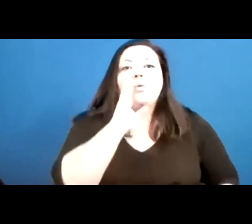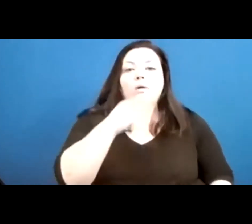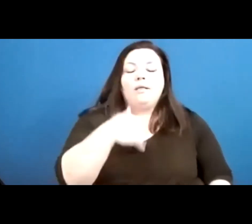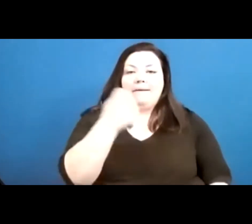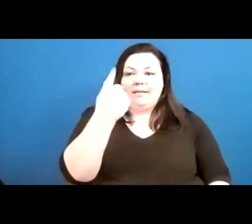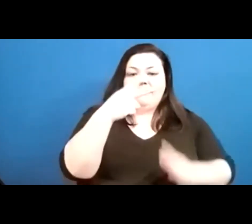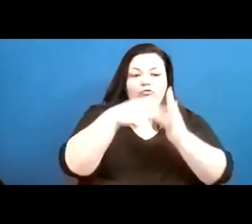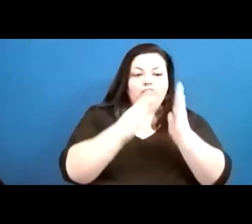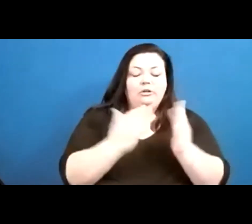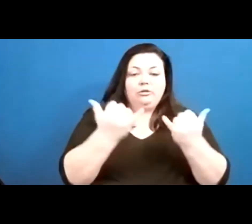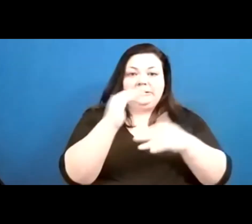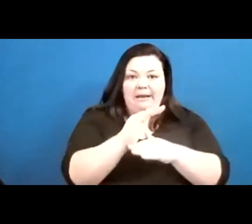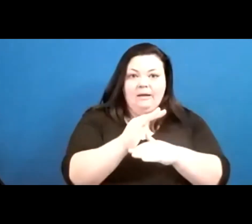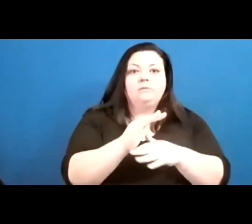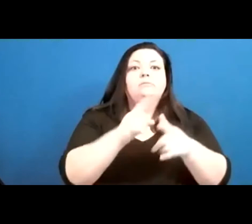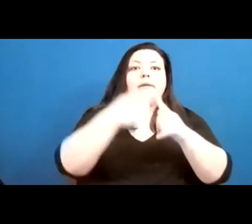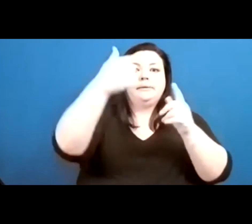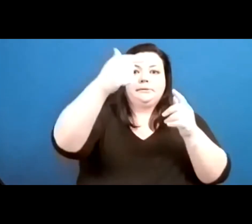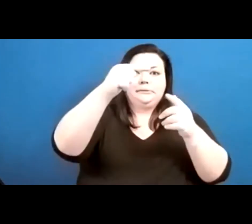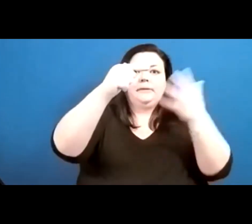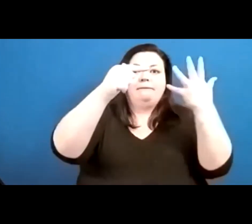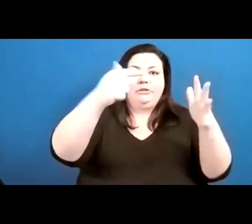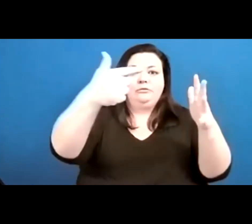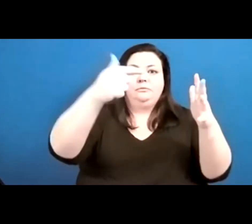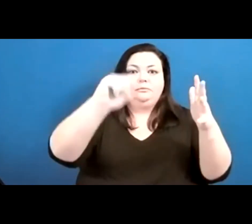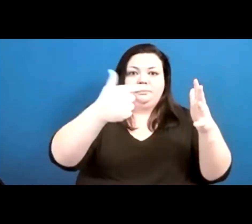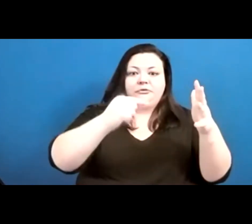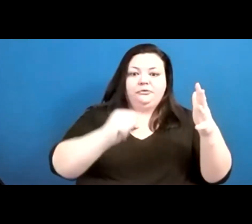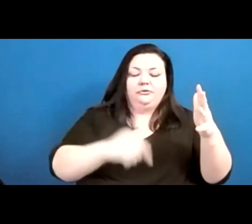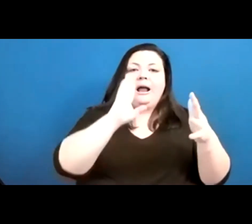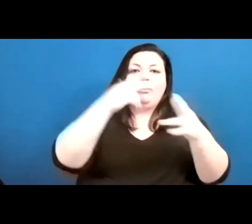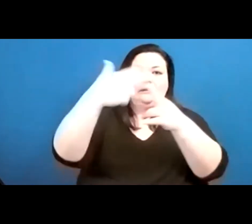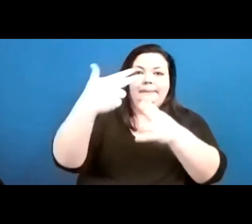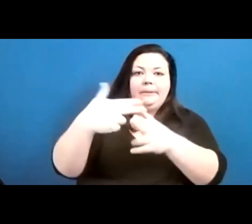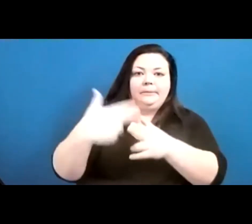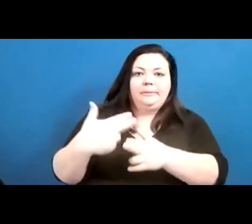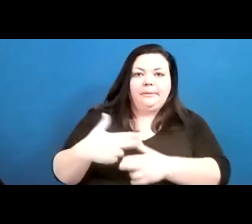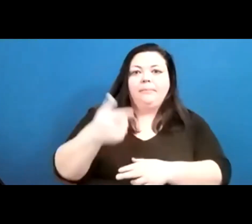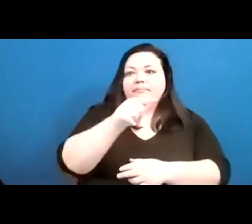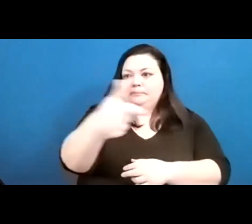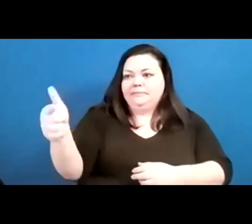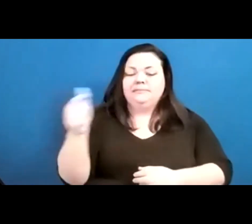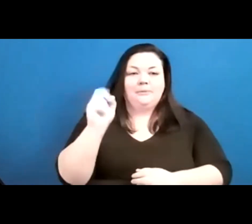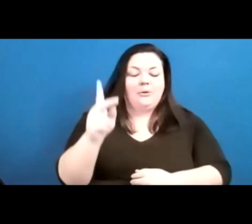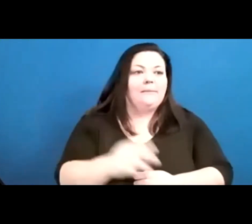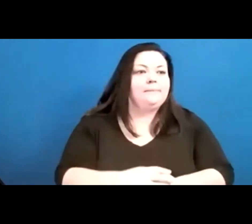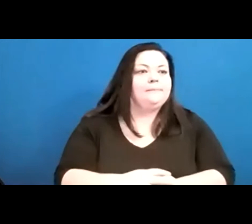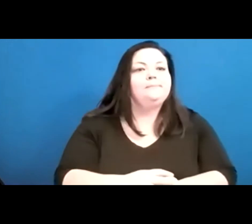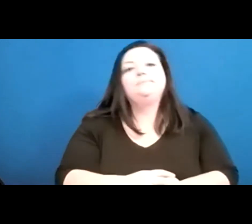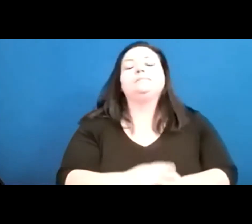we're going along once one person finishes I'm just going to call out the next person, um, so, and then we'll, um, just take a